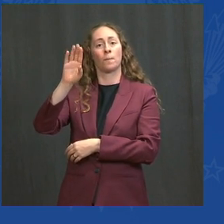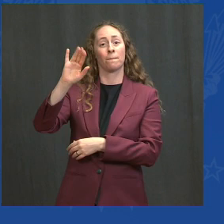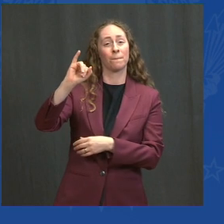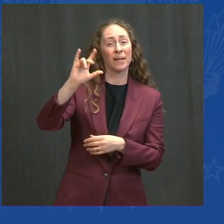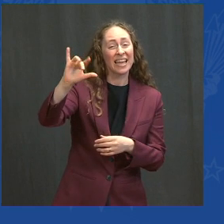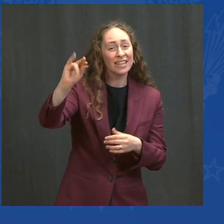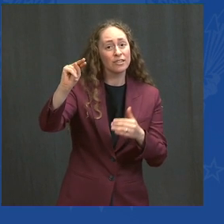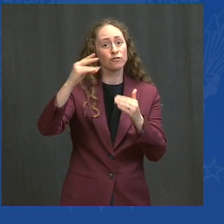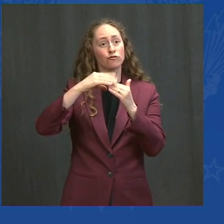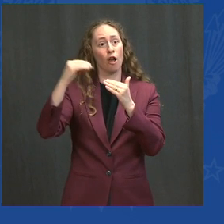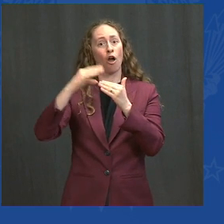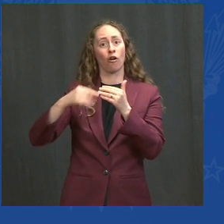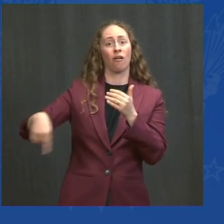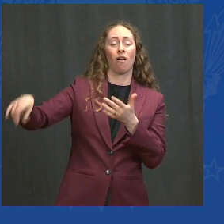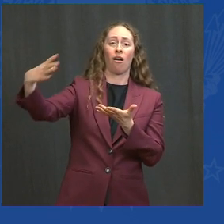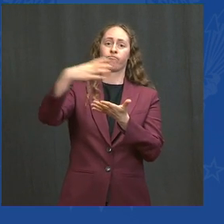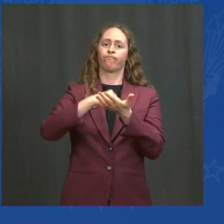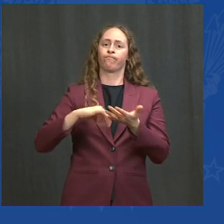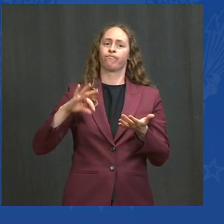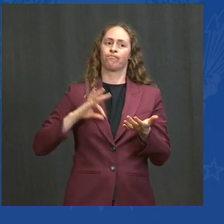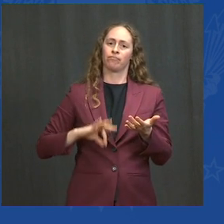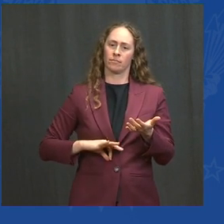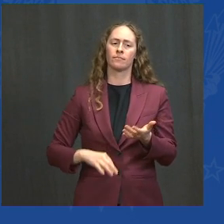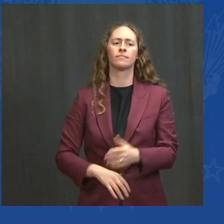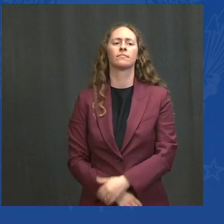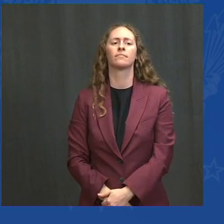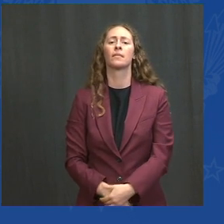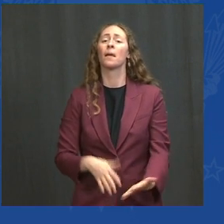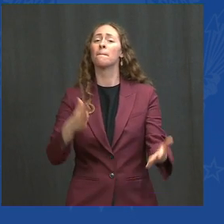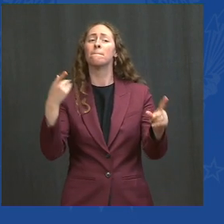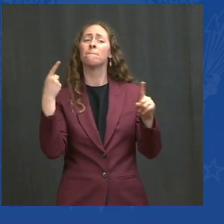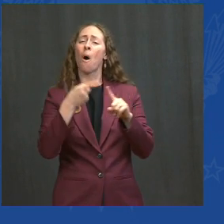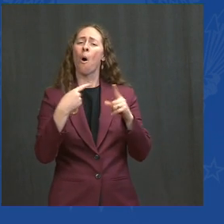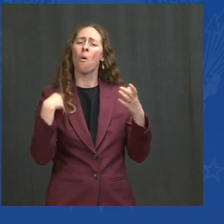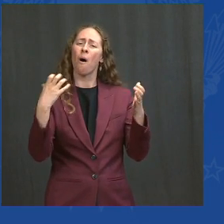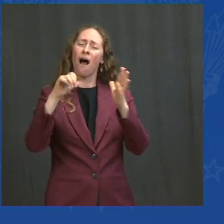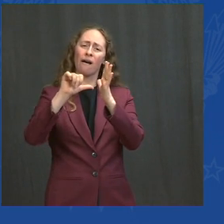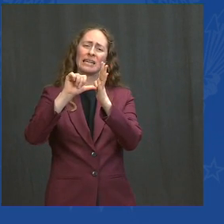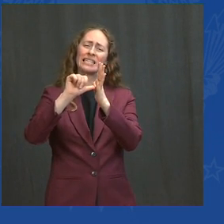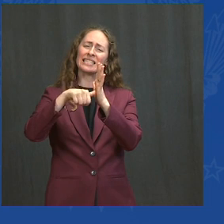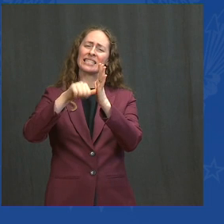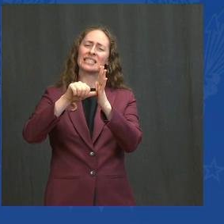The point is, I have never had a reputation